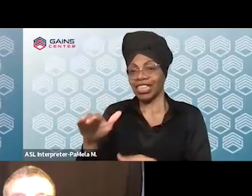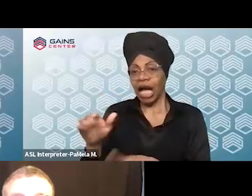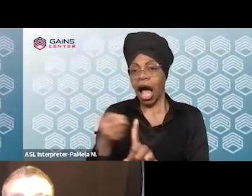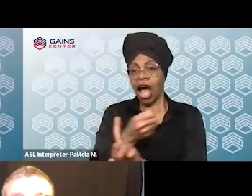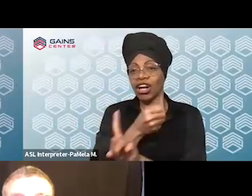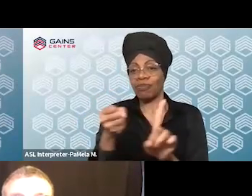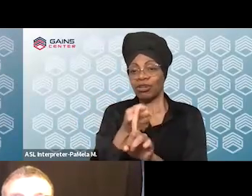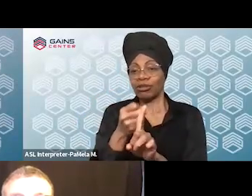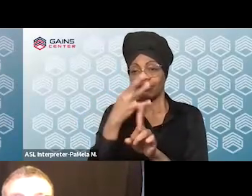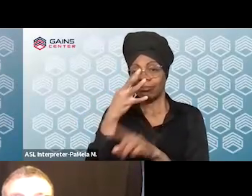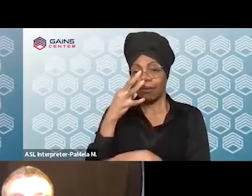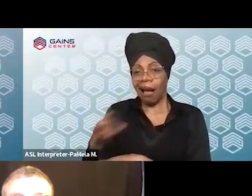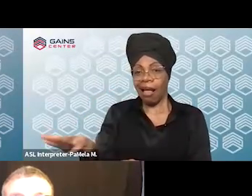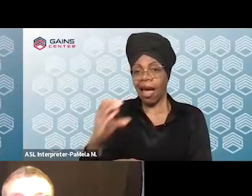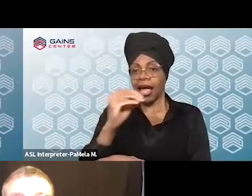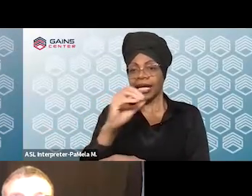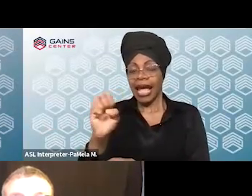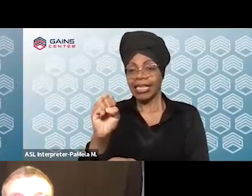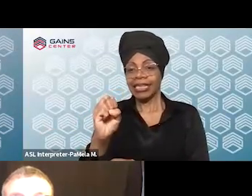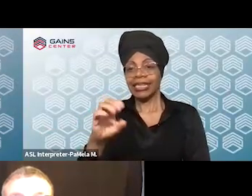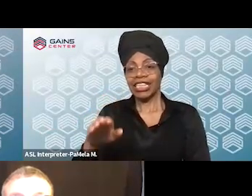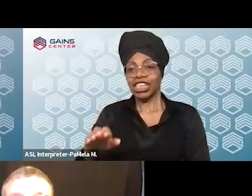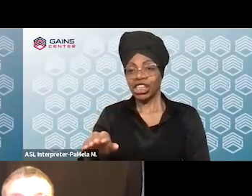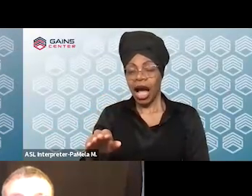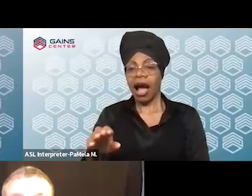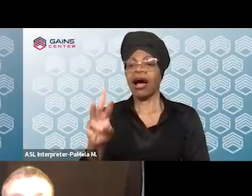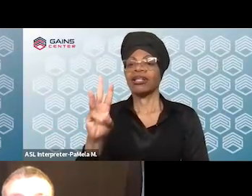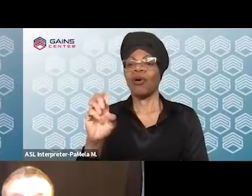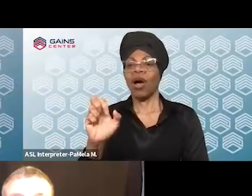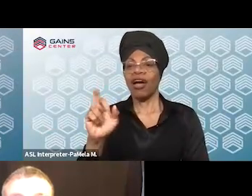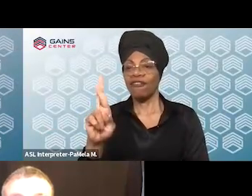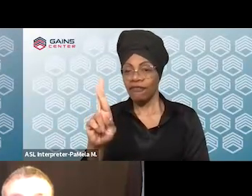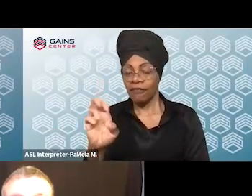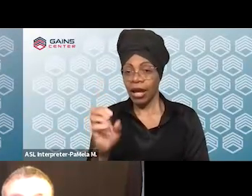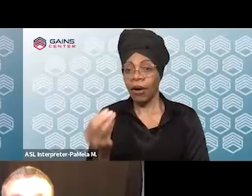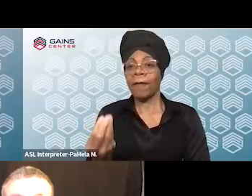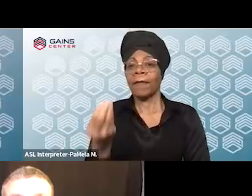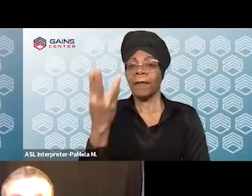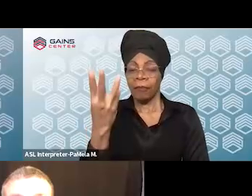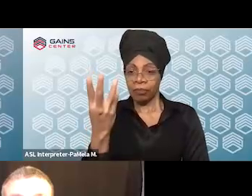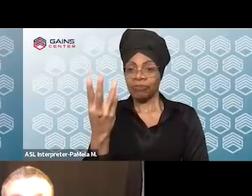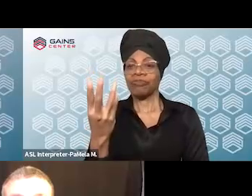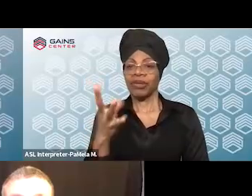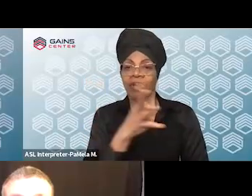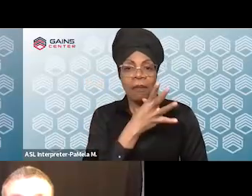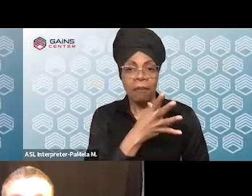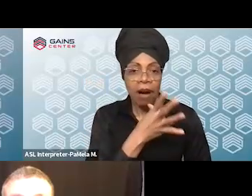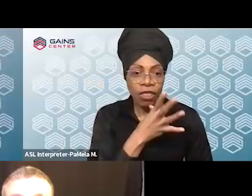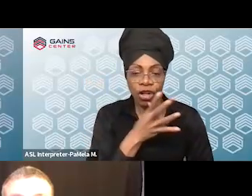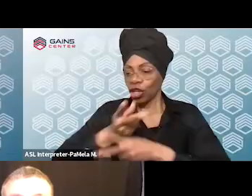in child protective services or child welfare, a lot of those mothers and caretakers and families